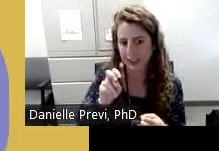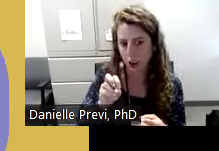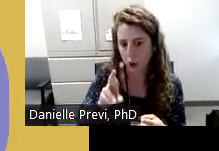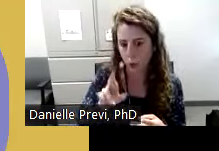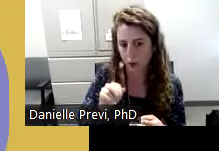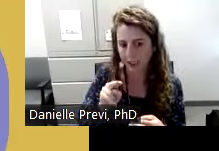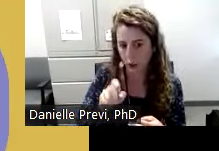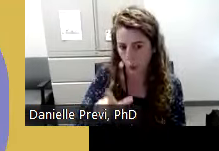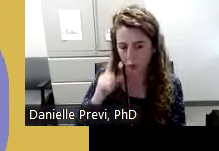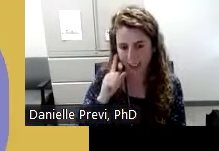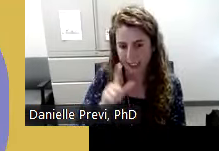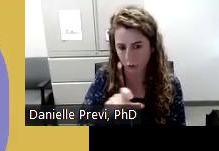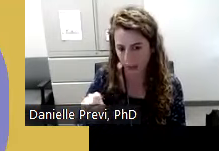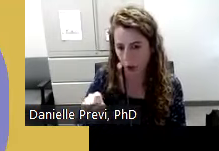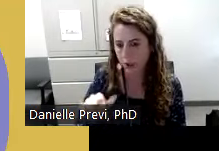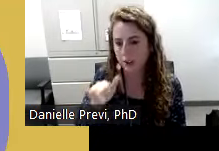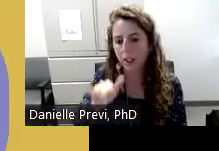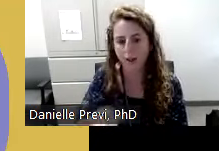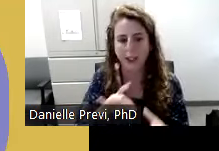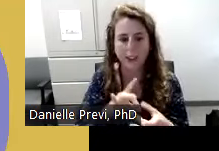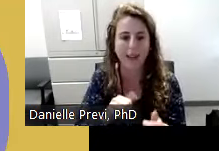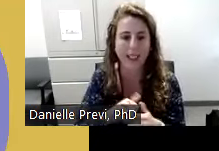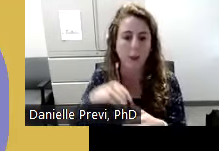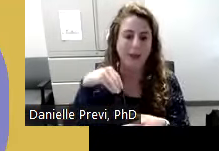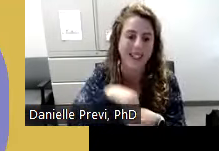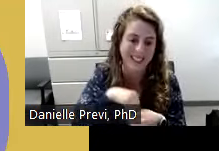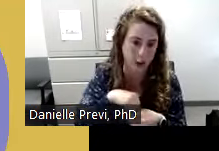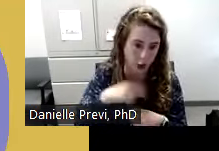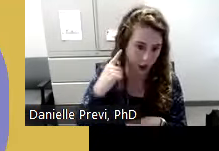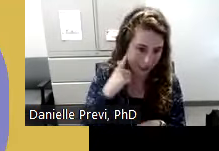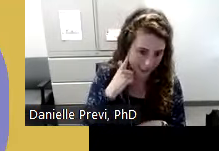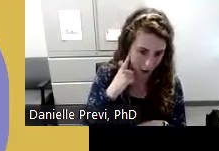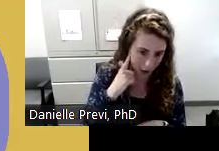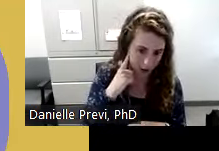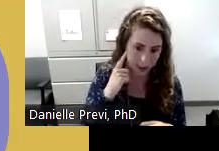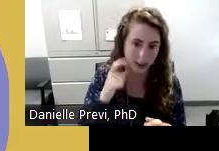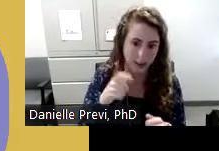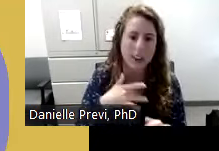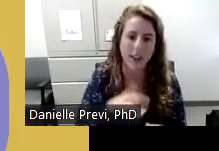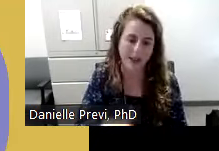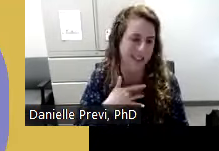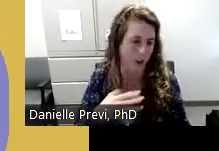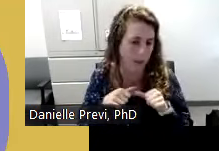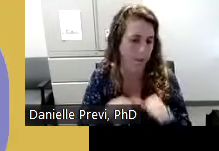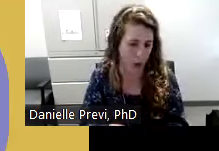Now two types of hearing loss or hearing loss falls into two categories. Sensorineural,